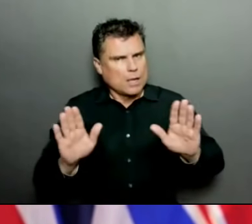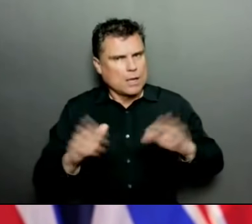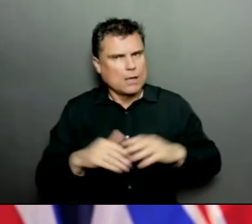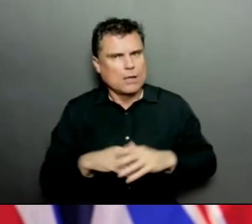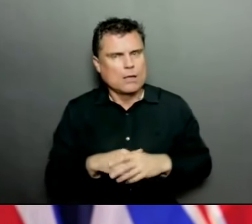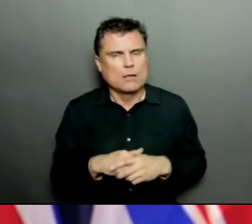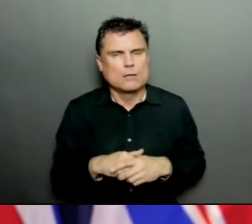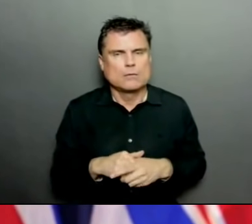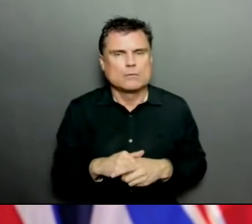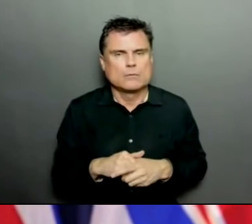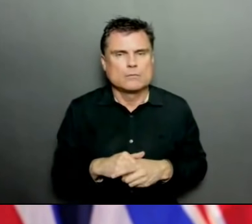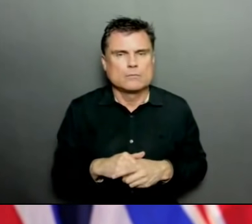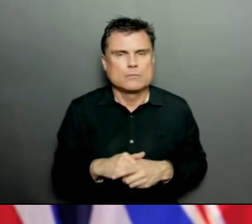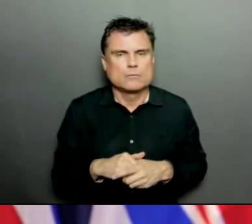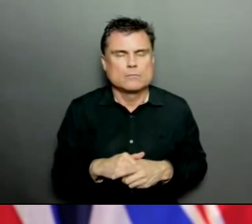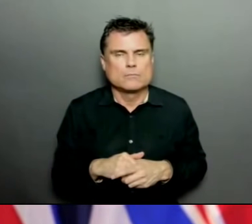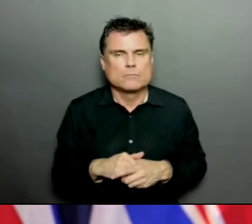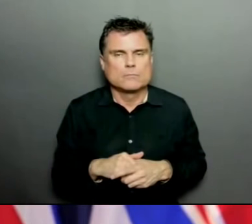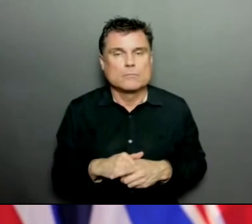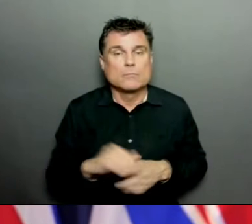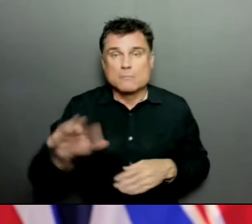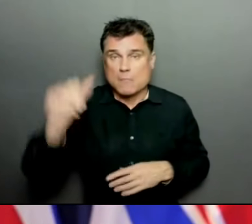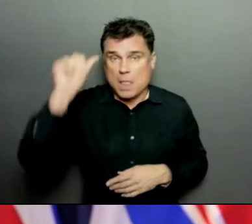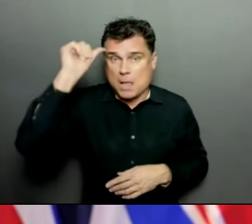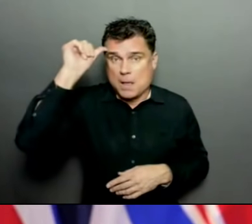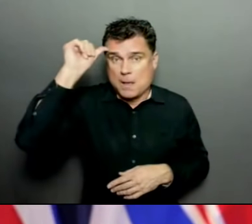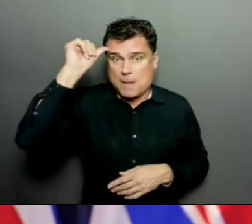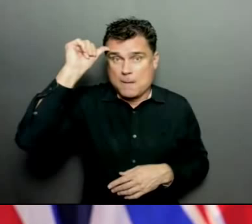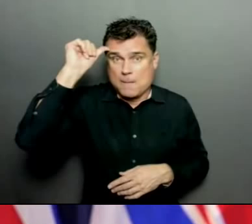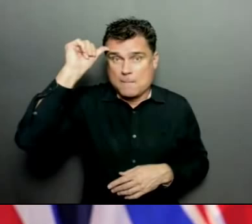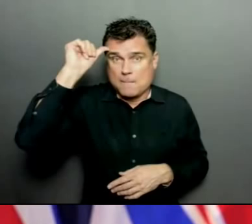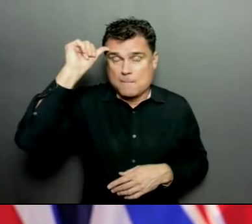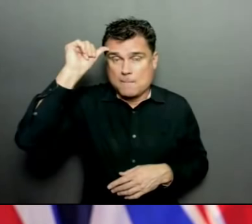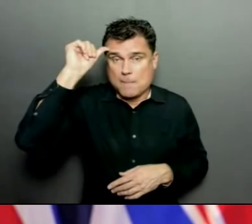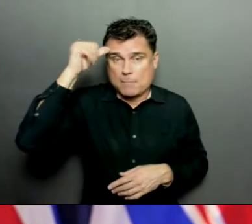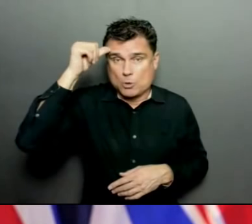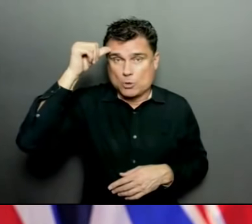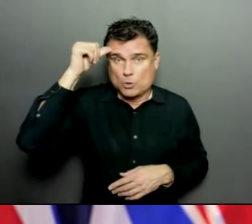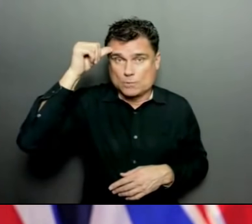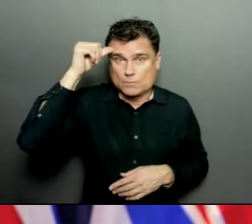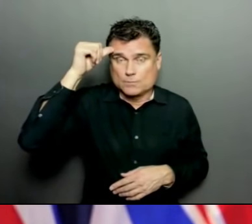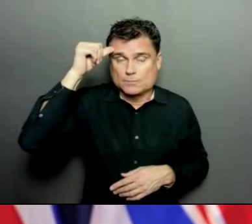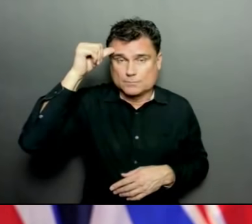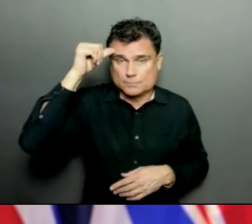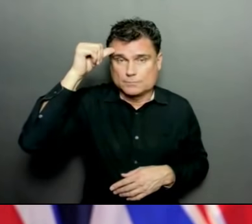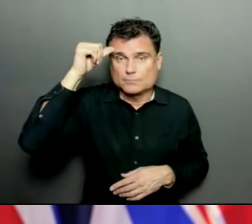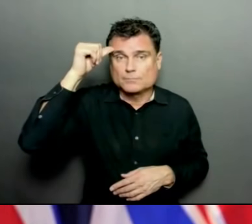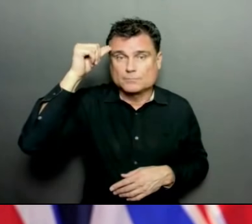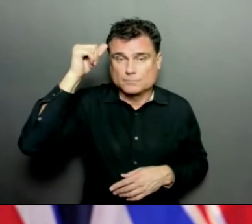value when they read it. I know that Dr. Henry when became Minister of health, gave